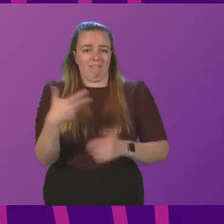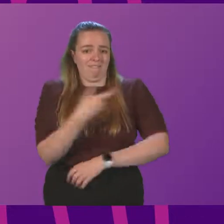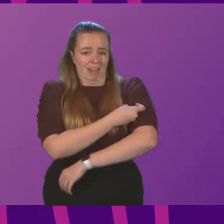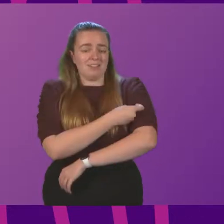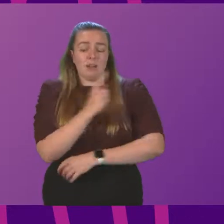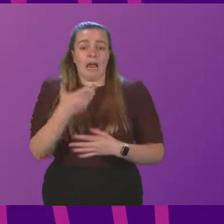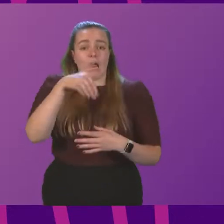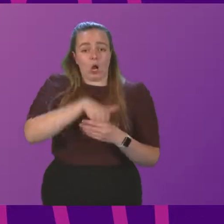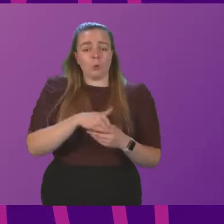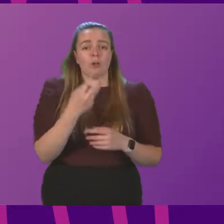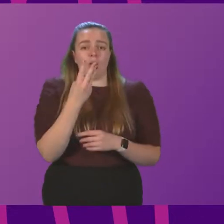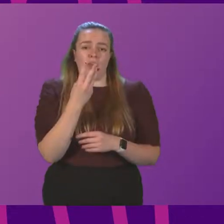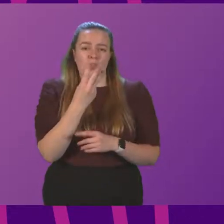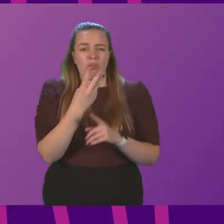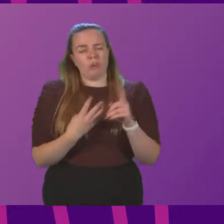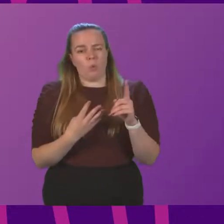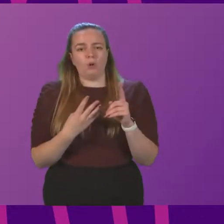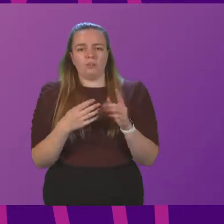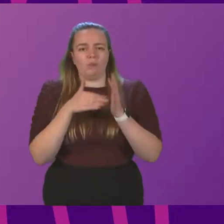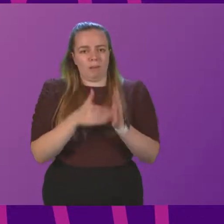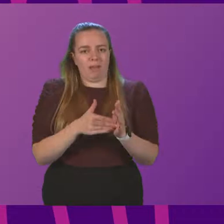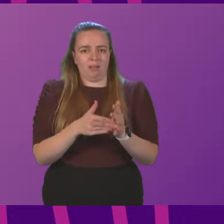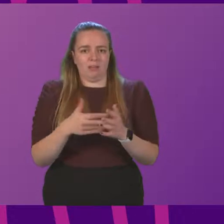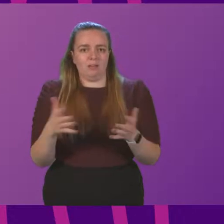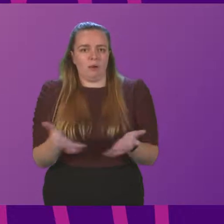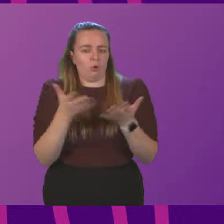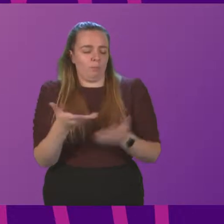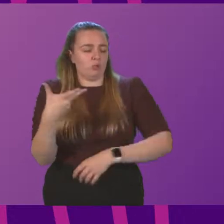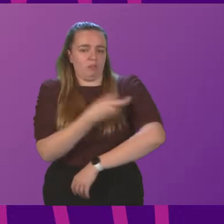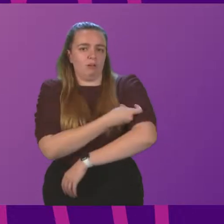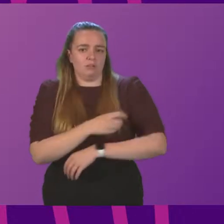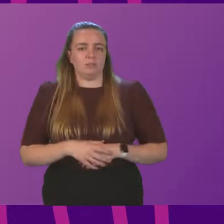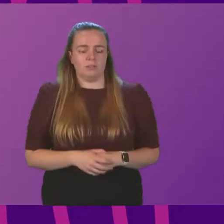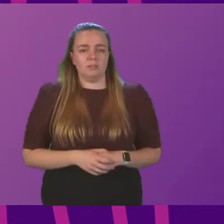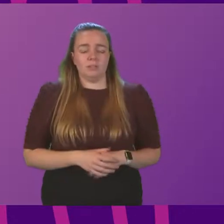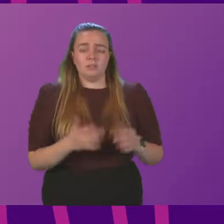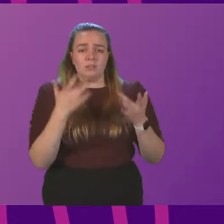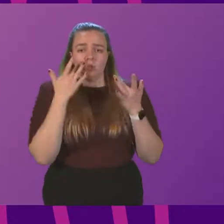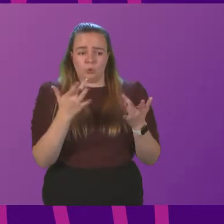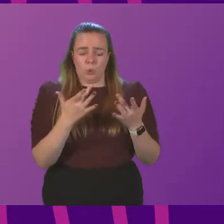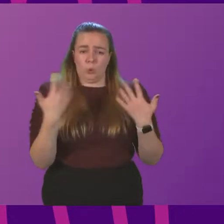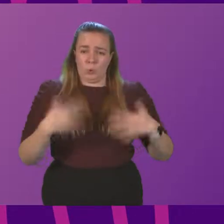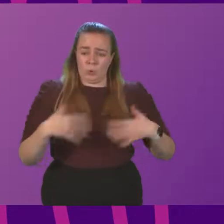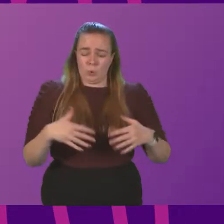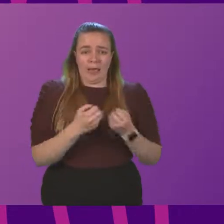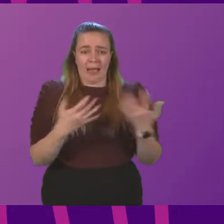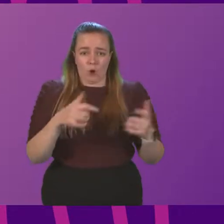including almost three quarters of a million Covid-19 boosters. To illustrate the sheer volume that is being delivered, I note that,